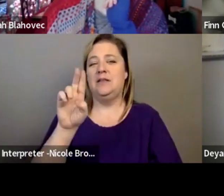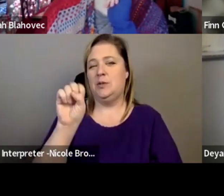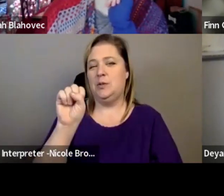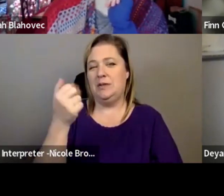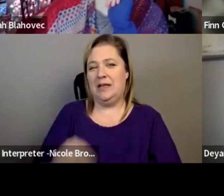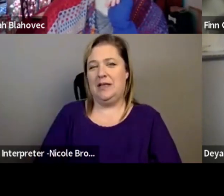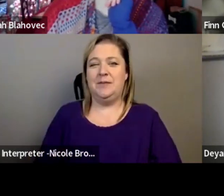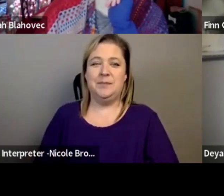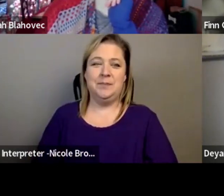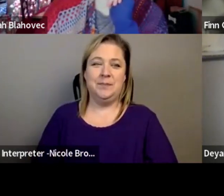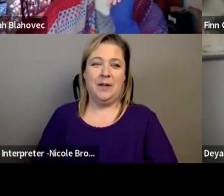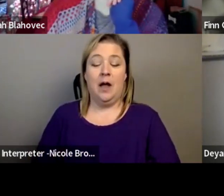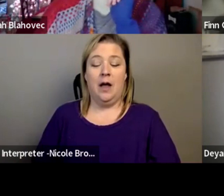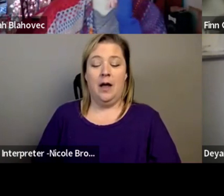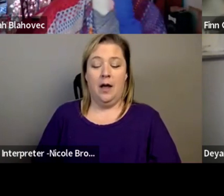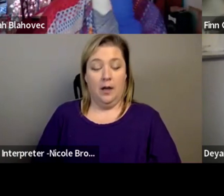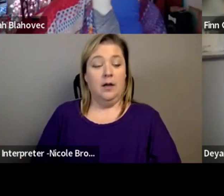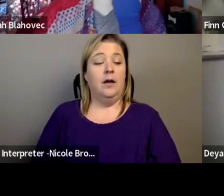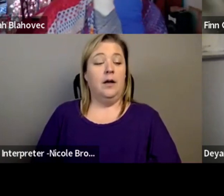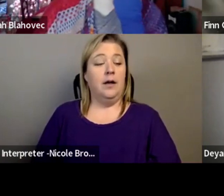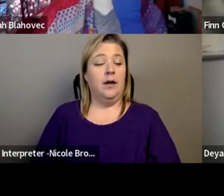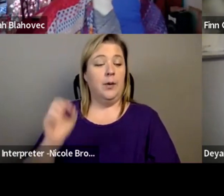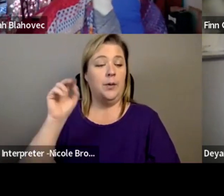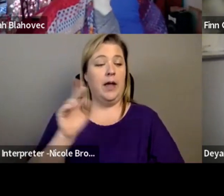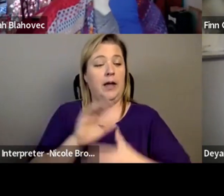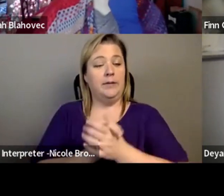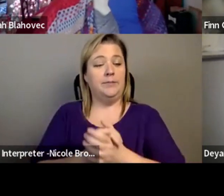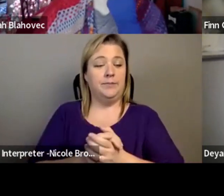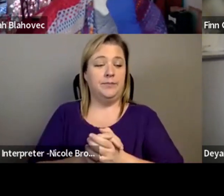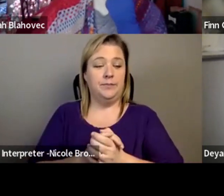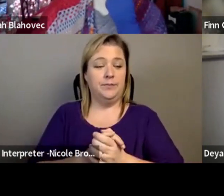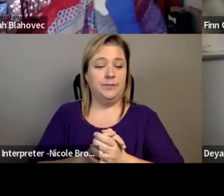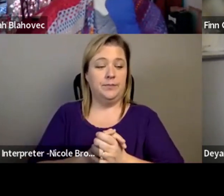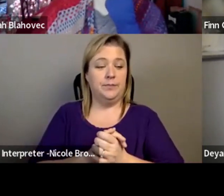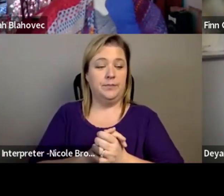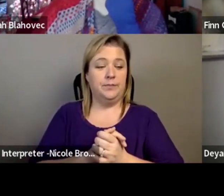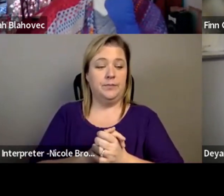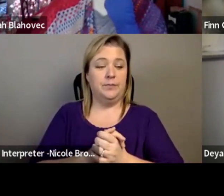Susan Yuan: all right. Sometimes